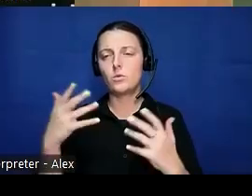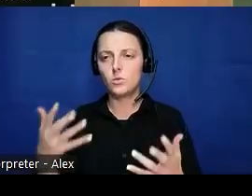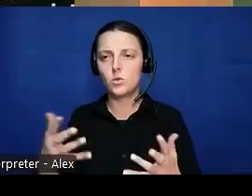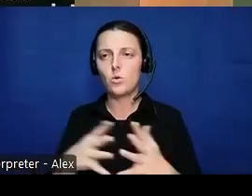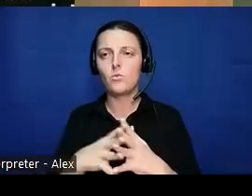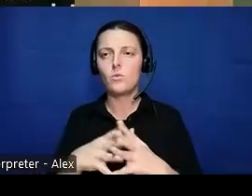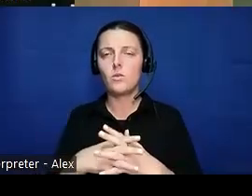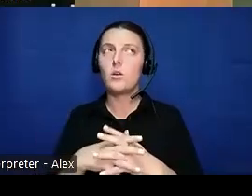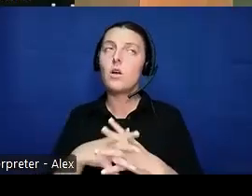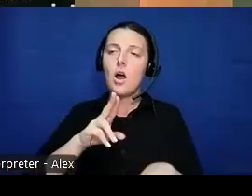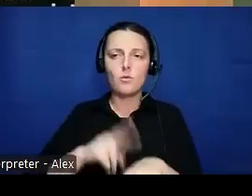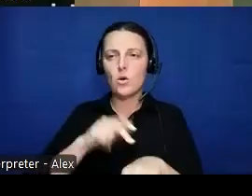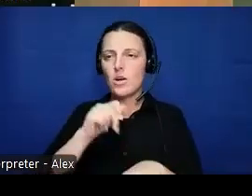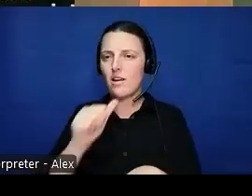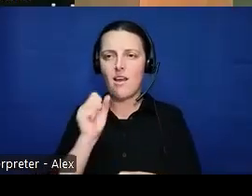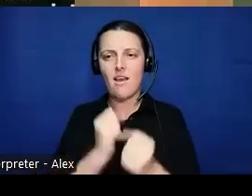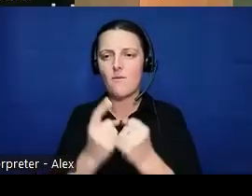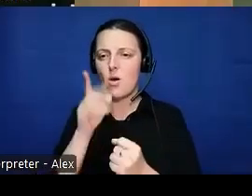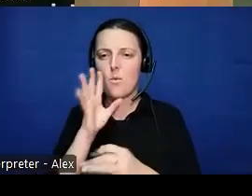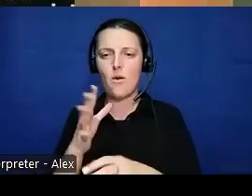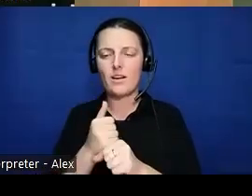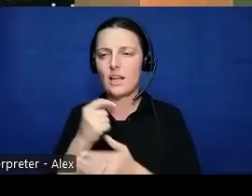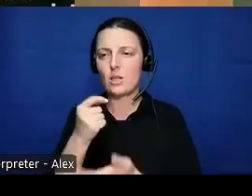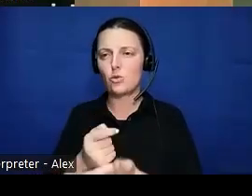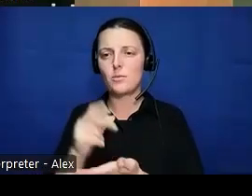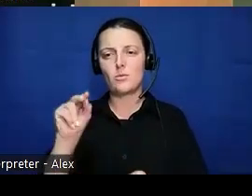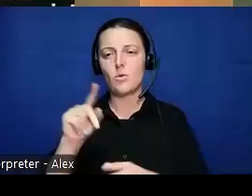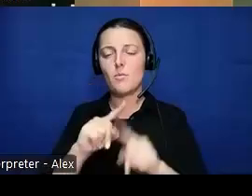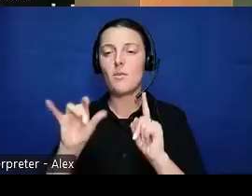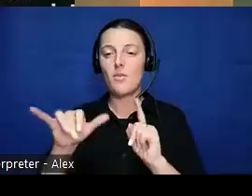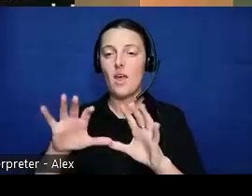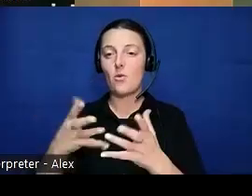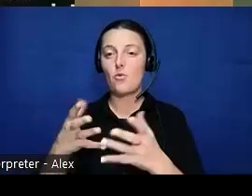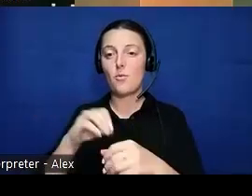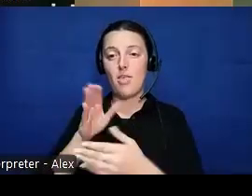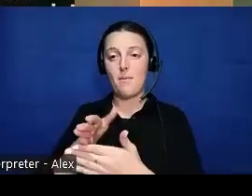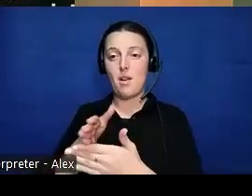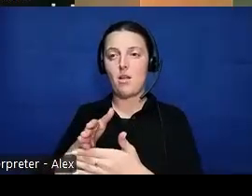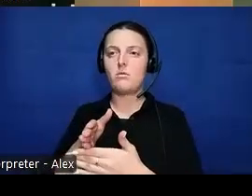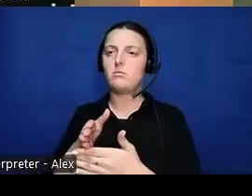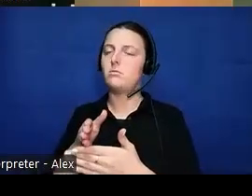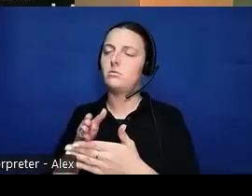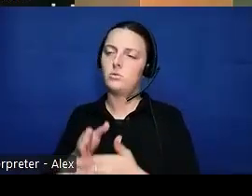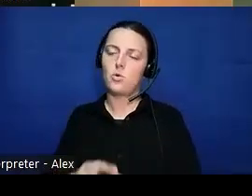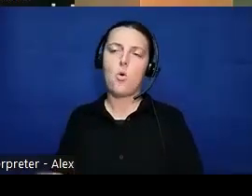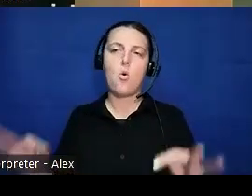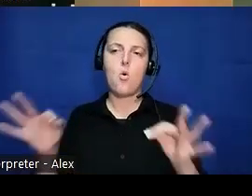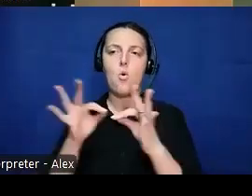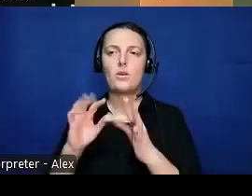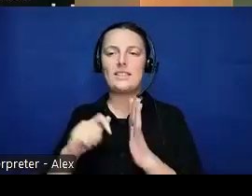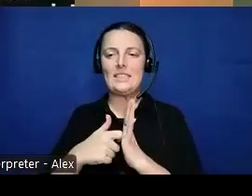get to treatment, but that group in the middle is so key. And I actually think there's two things.